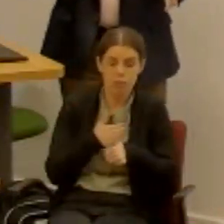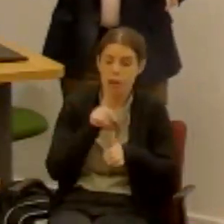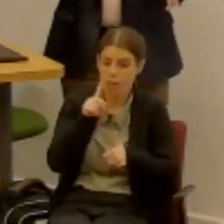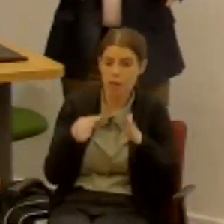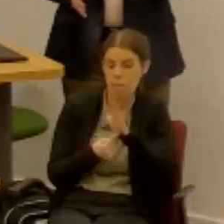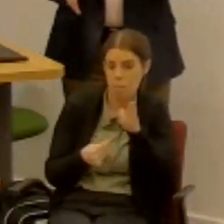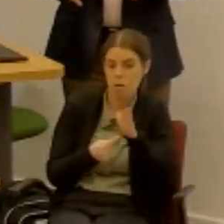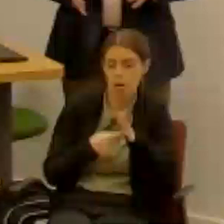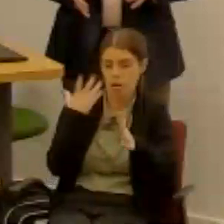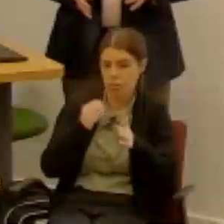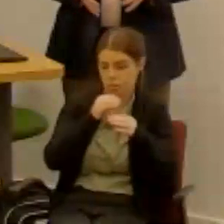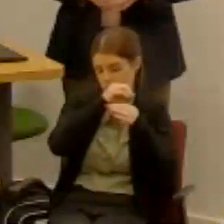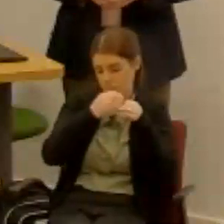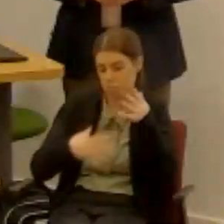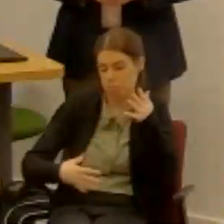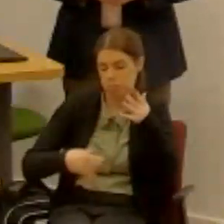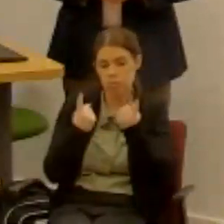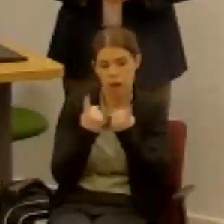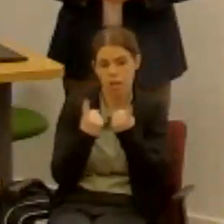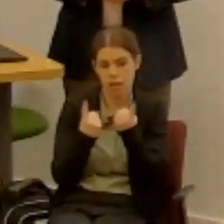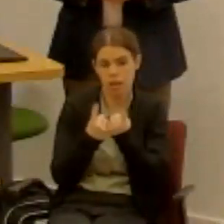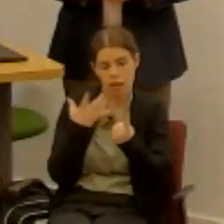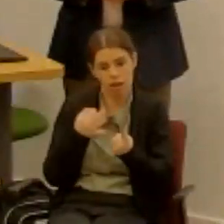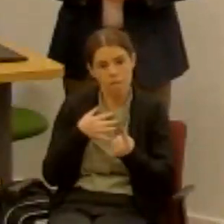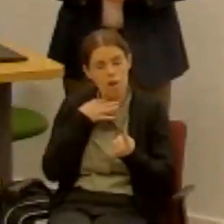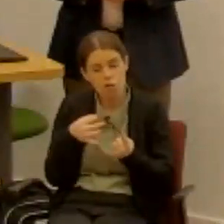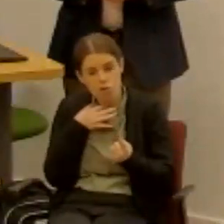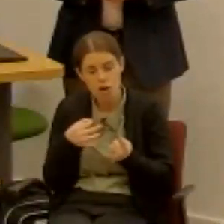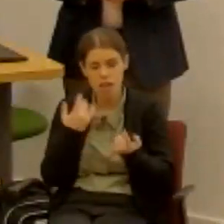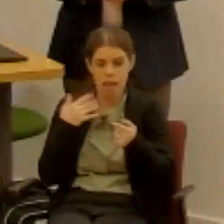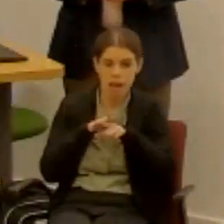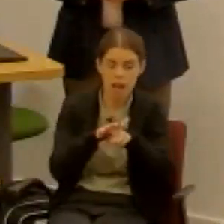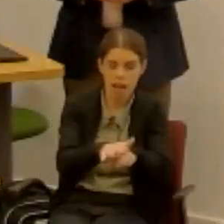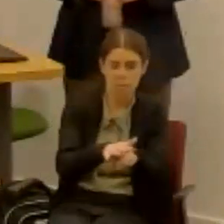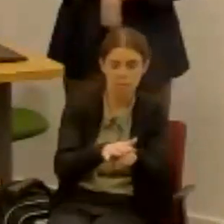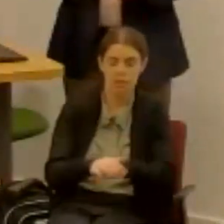There's a whole bunch of other things as well, which influence risk of neurogenic disease